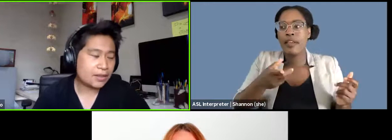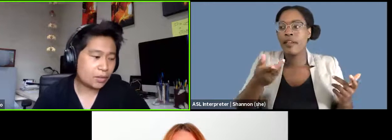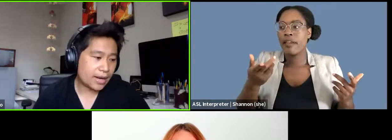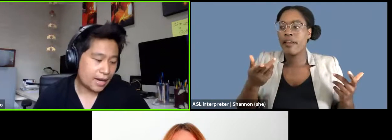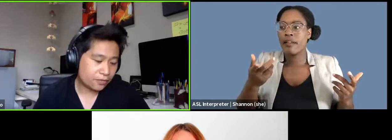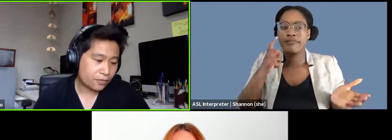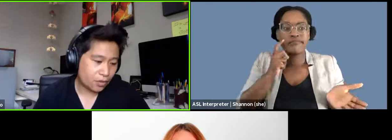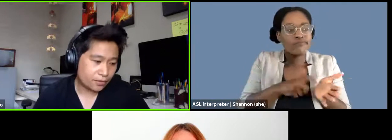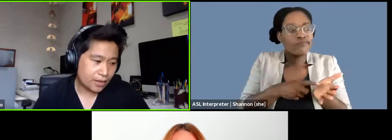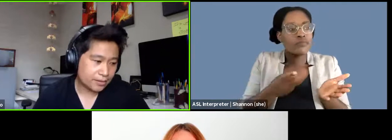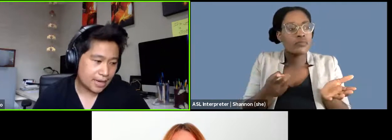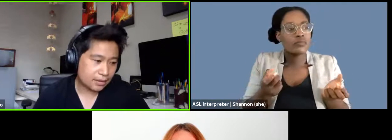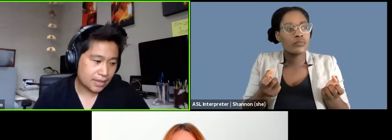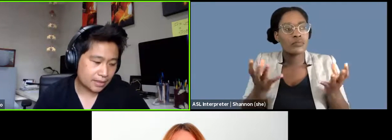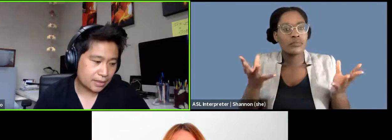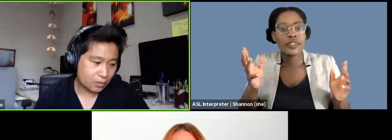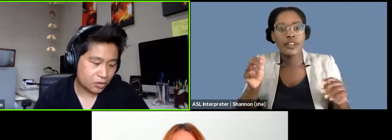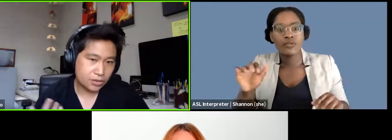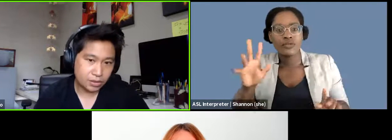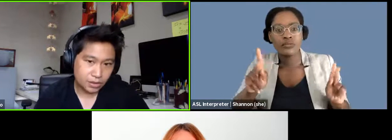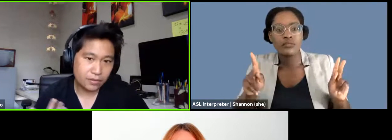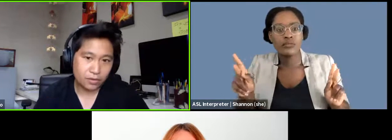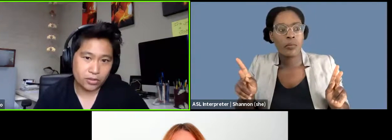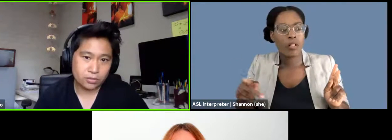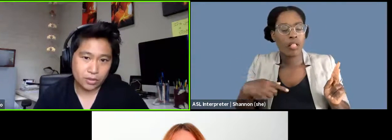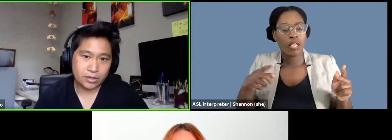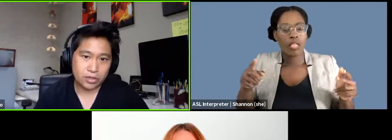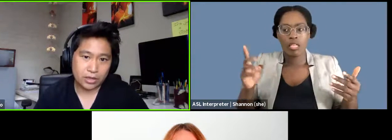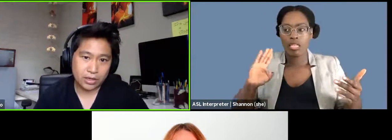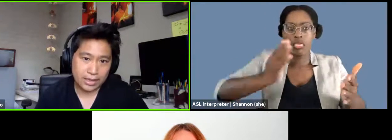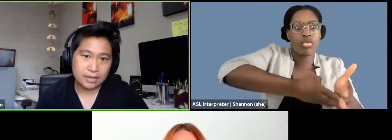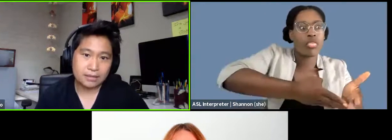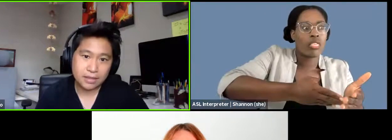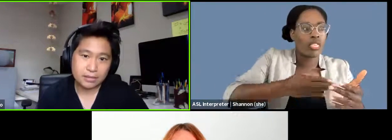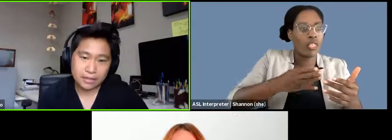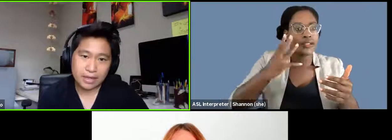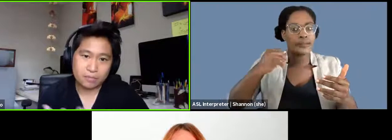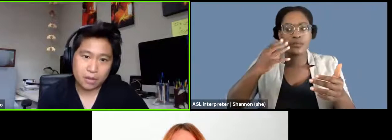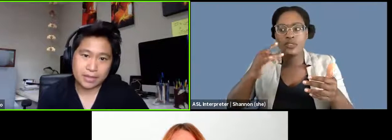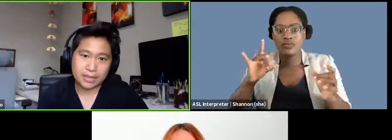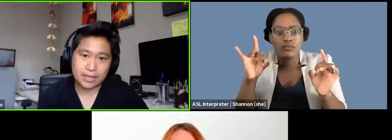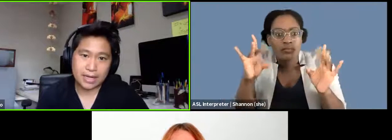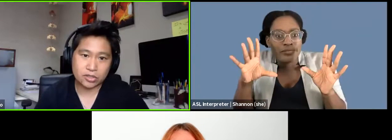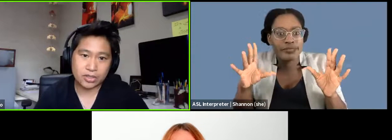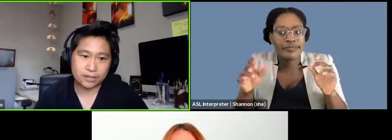There were a handful of us at Gladly that would converse in this public DEI channel